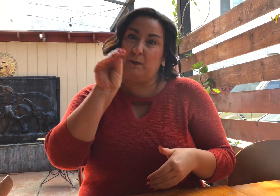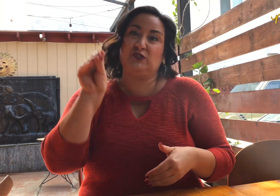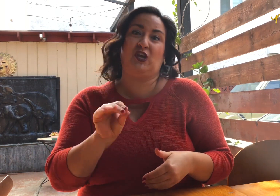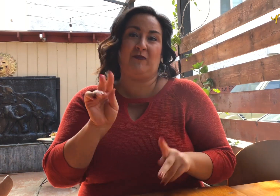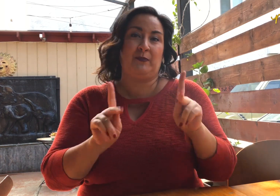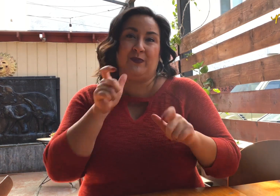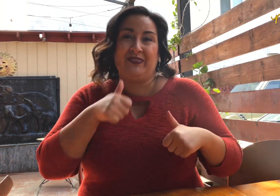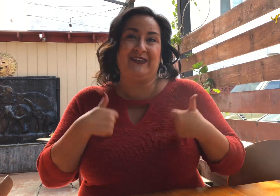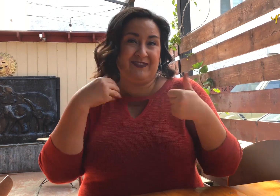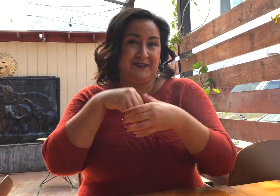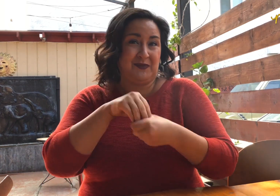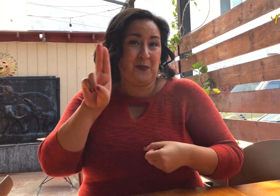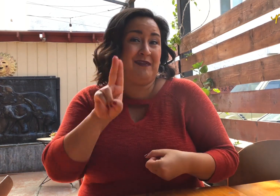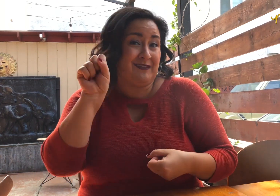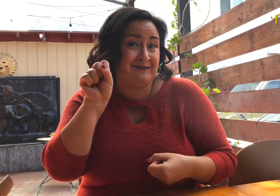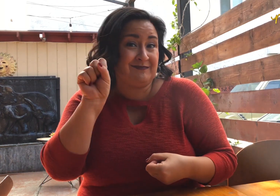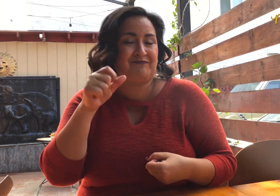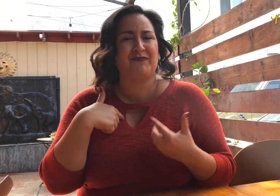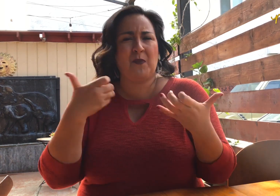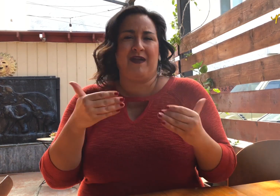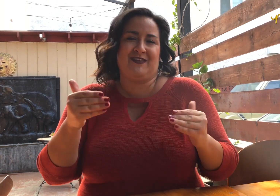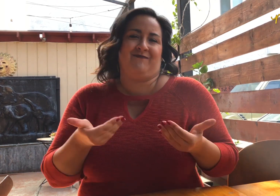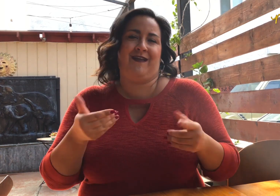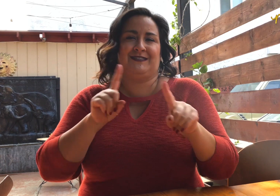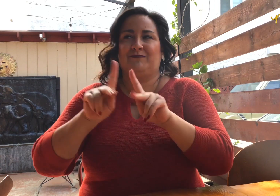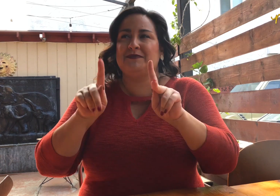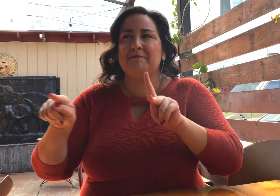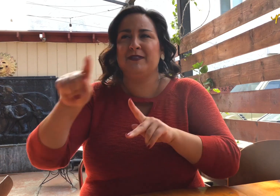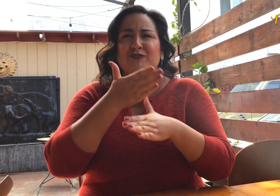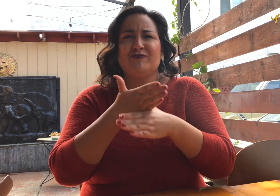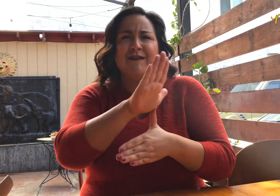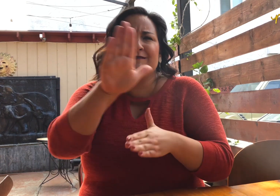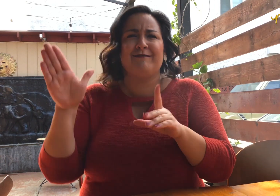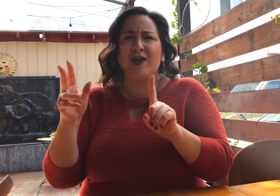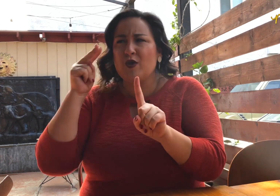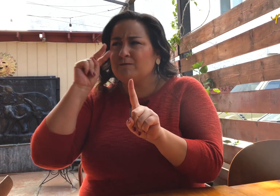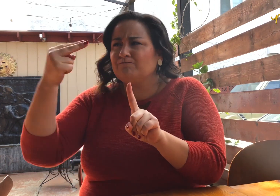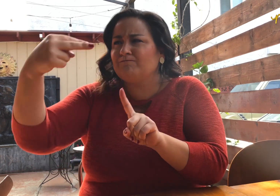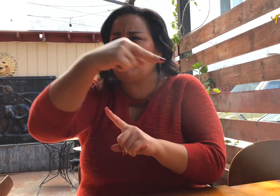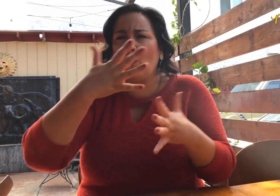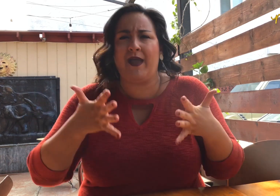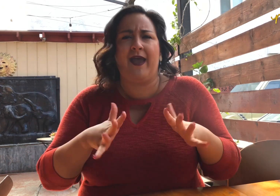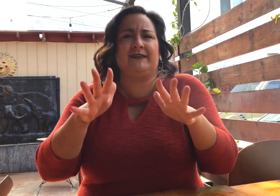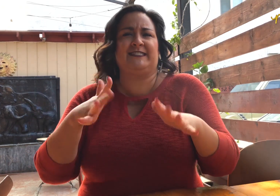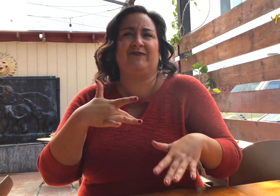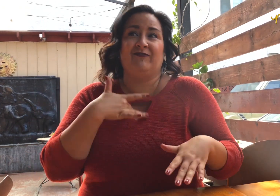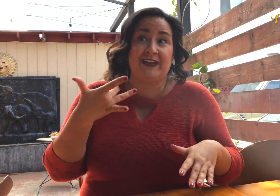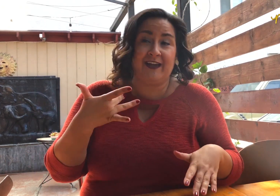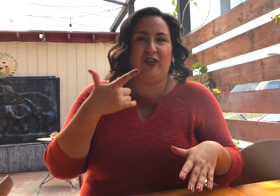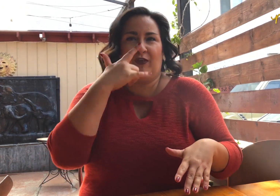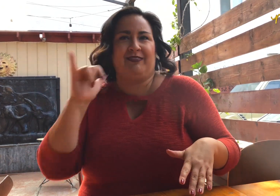affecting approximately almost 20 percent of us. I wanted to invite other people to share what anxiety looks and